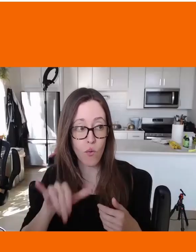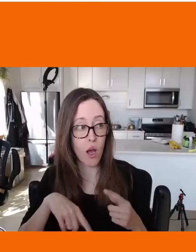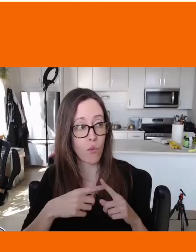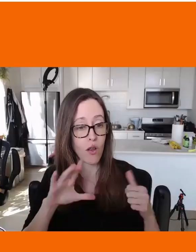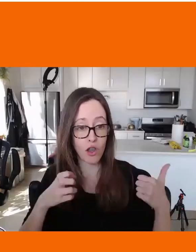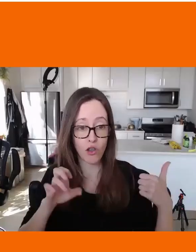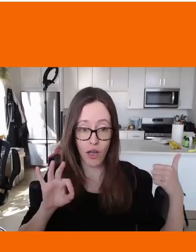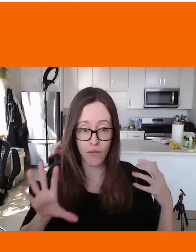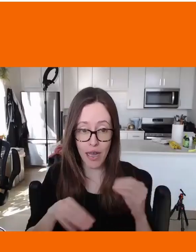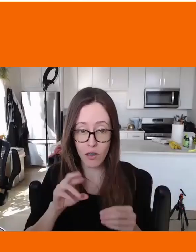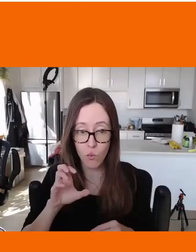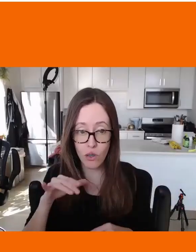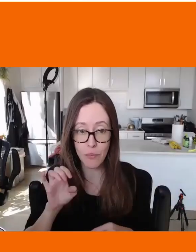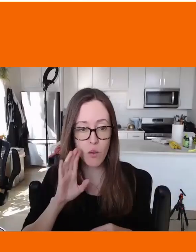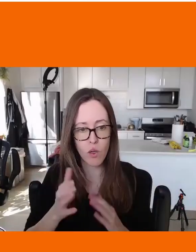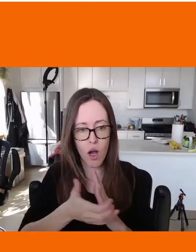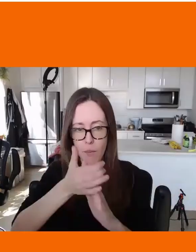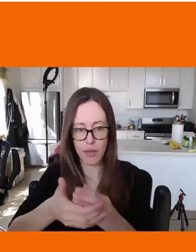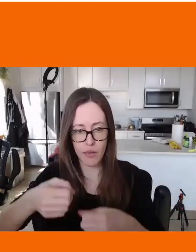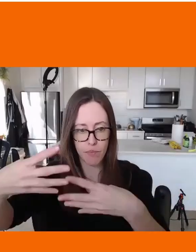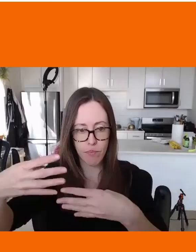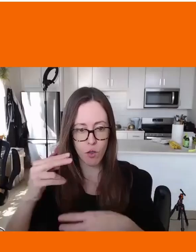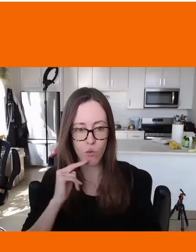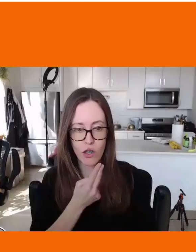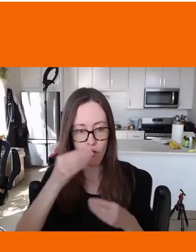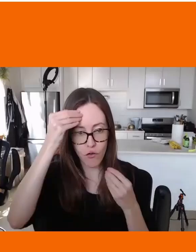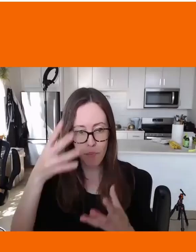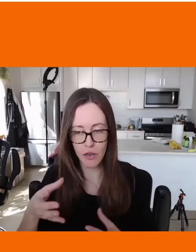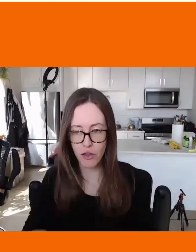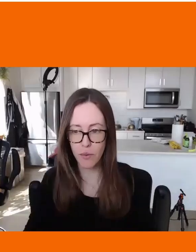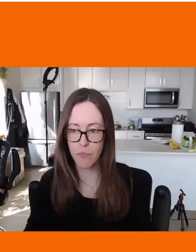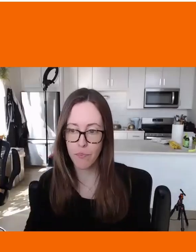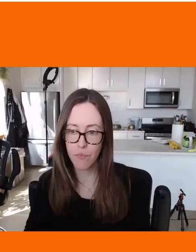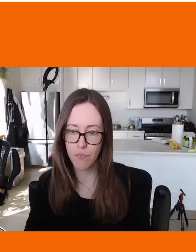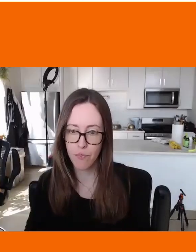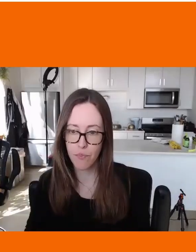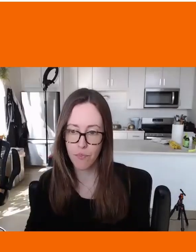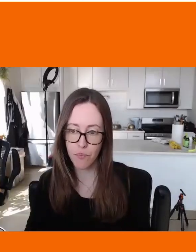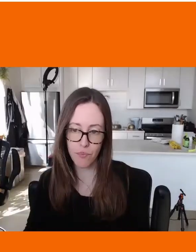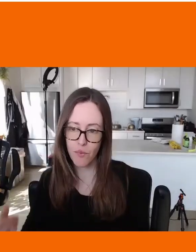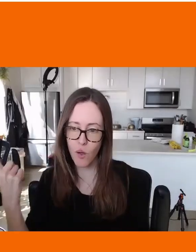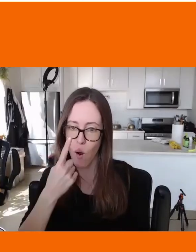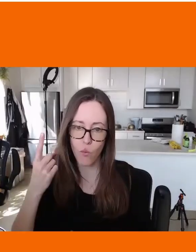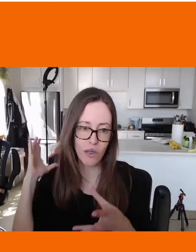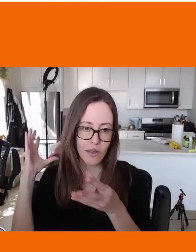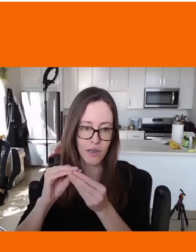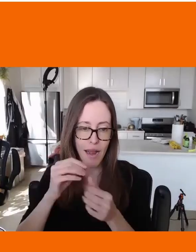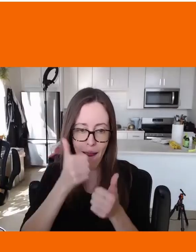We wanted the information to upload a recipe, and I would like automatic nutritional information to appear with it.